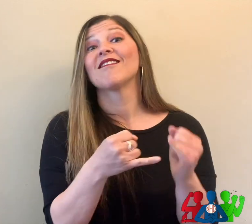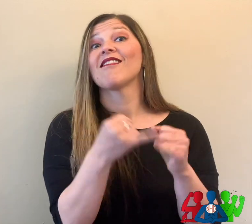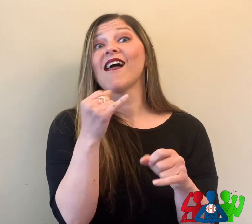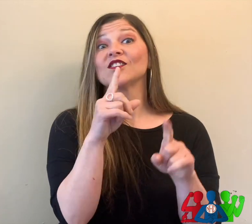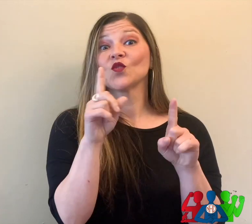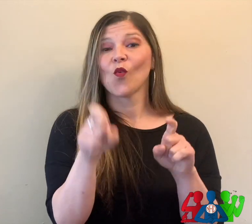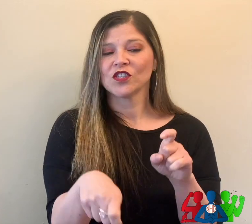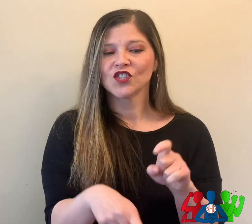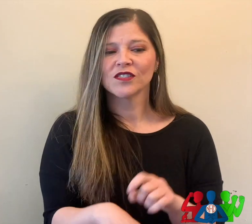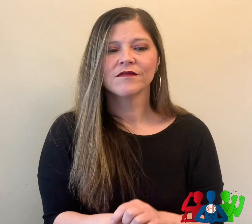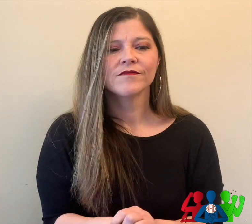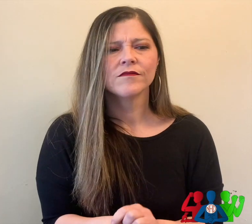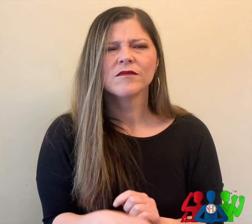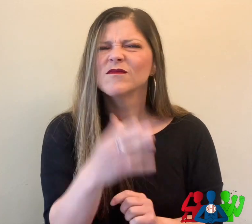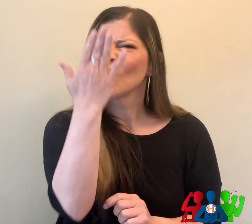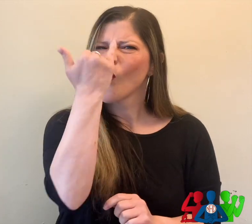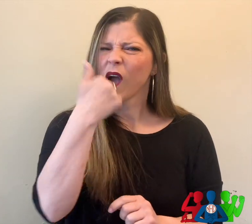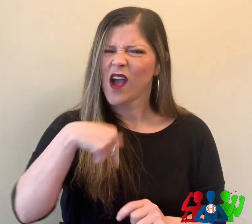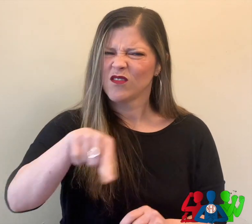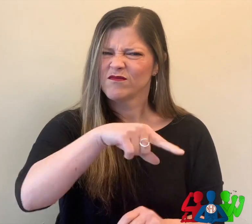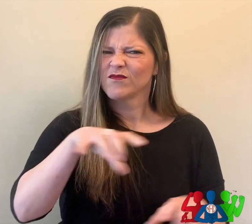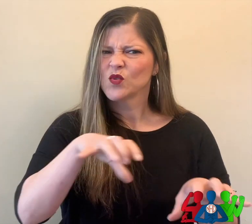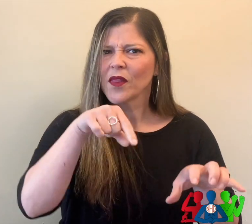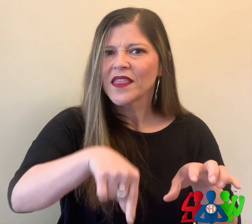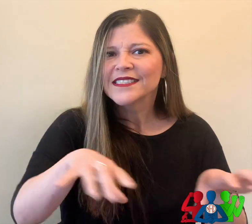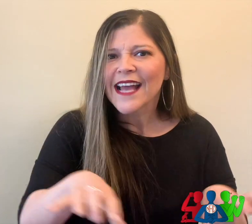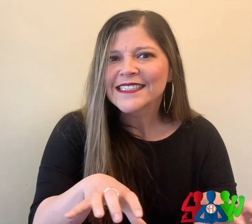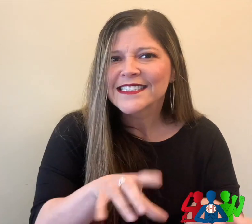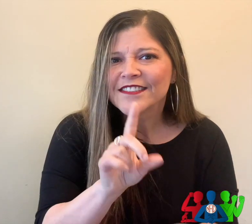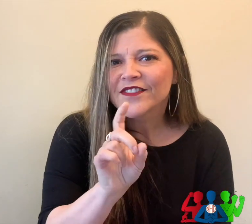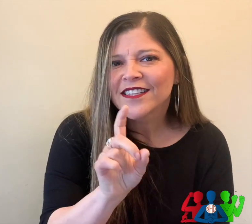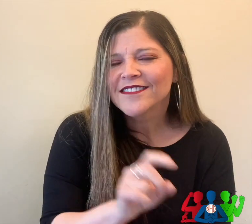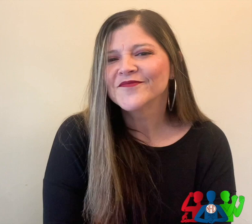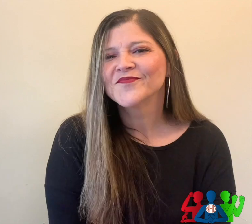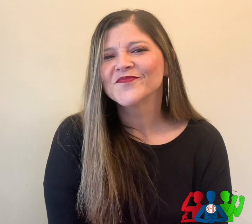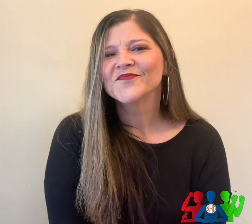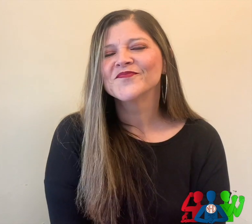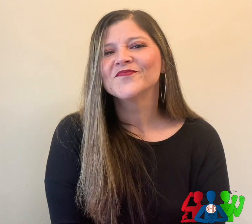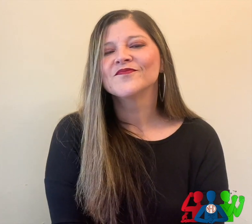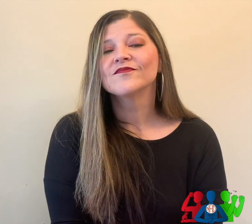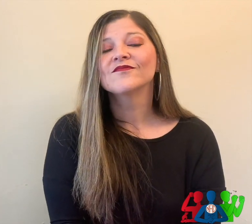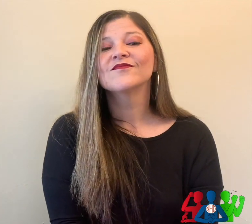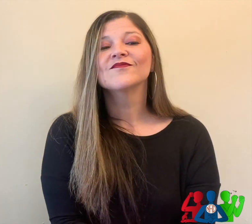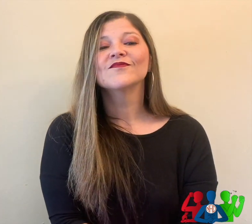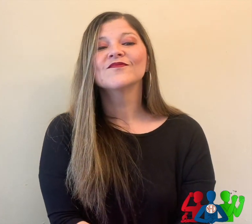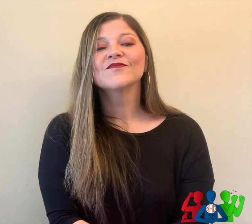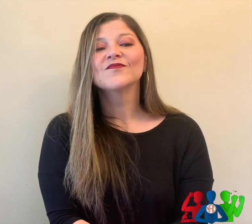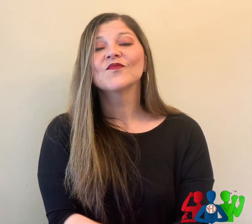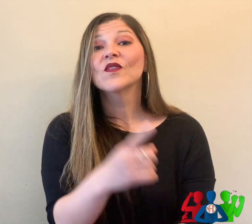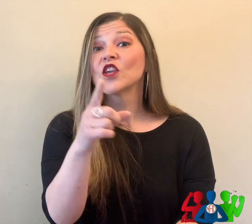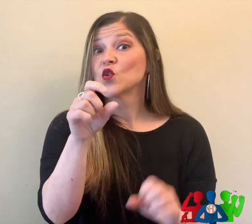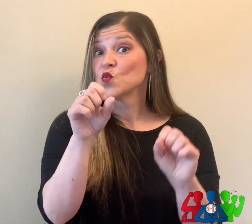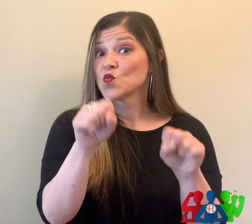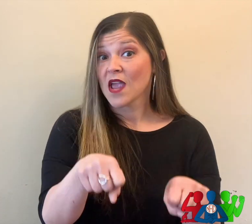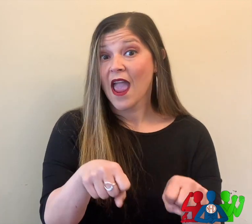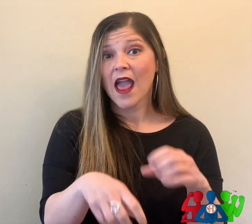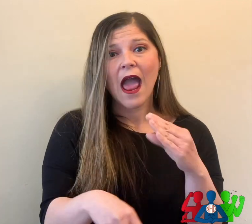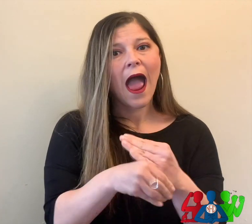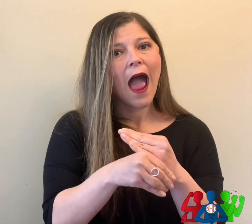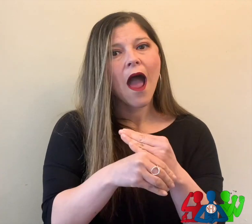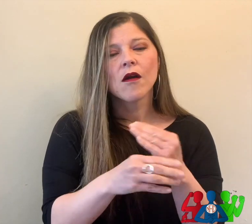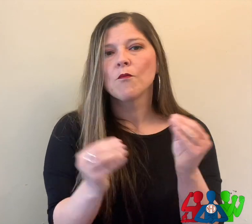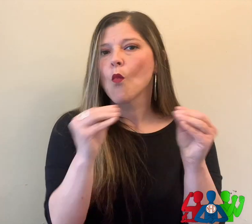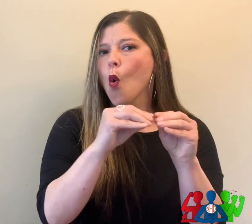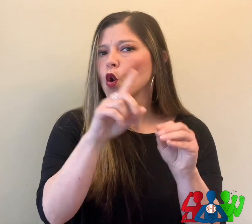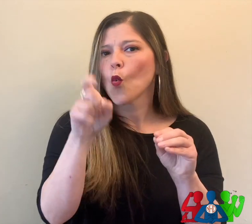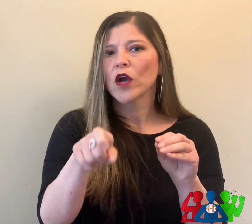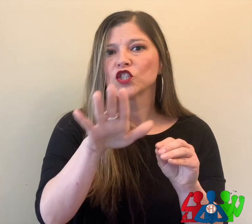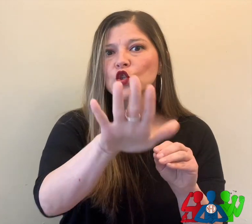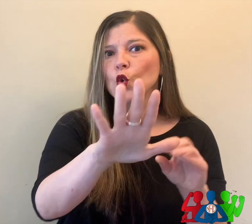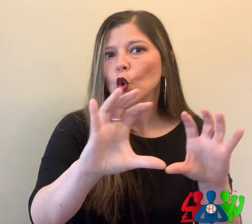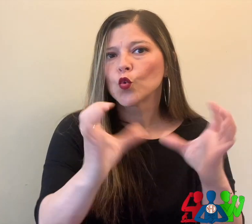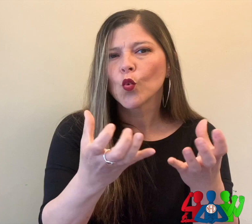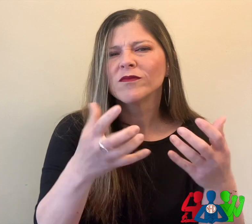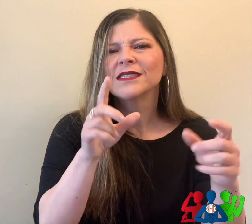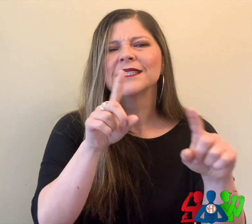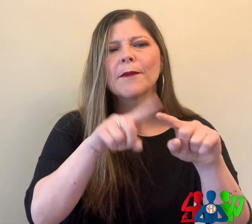why not? And last, why do you think we're doing this activity? You can of course add more